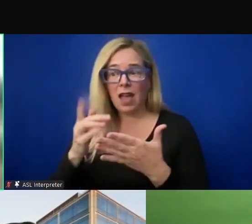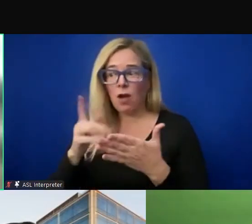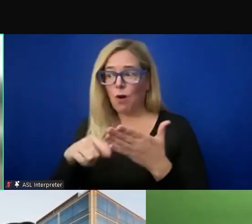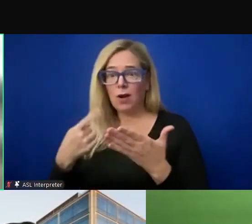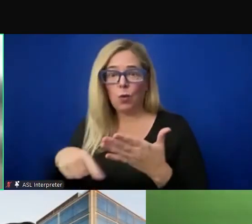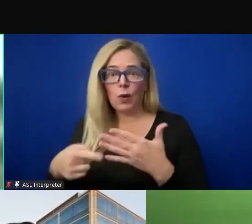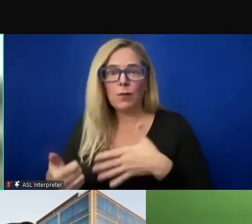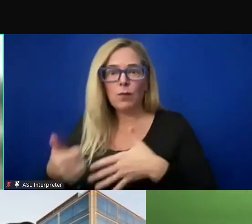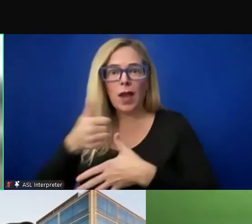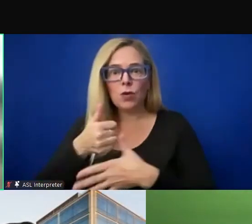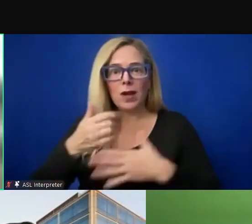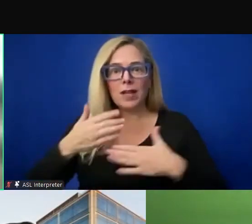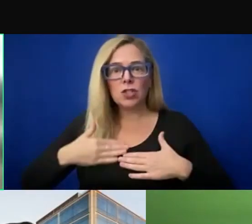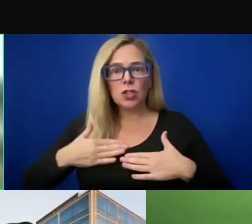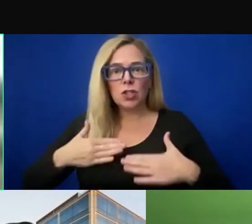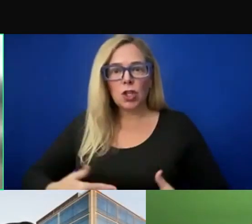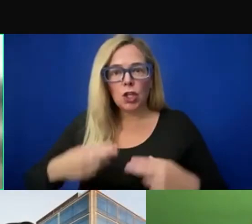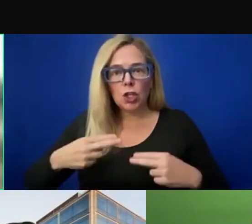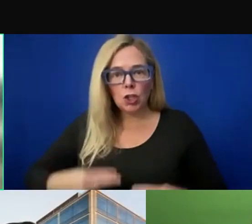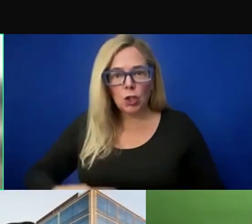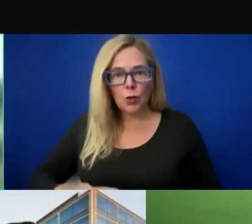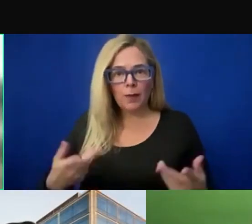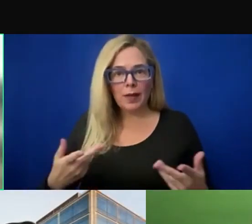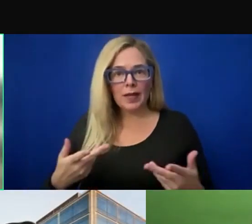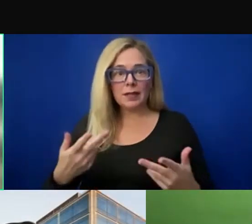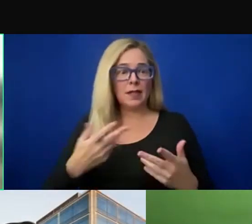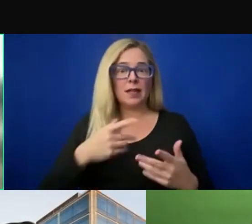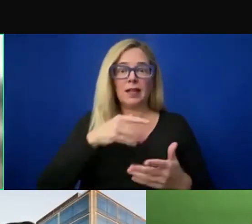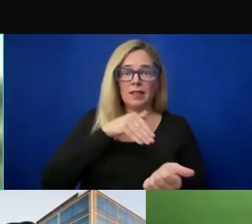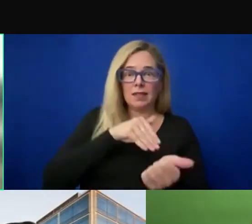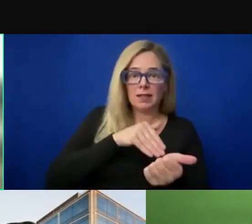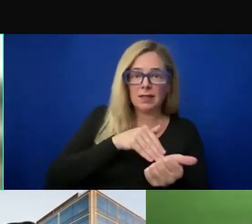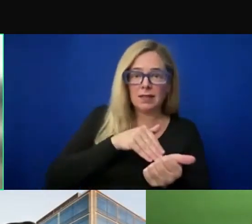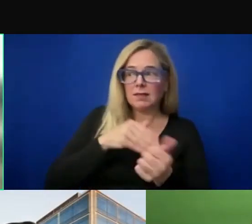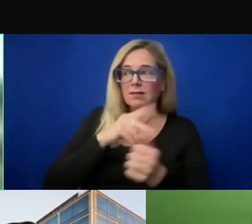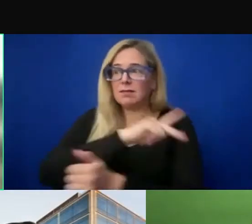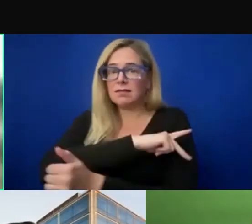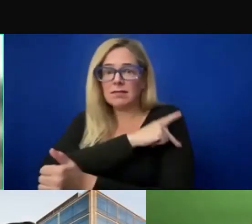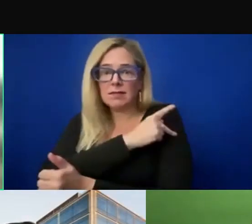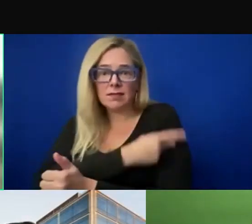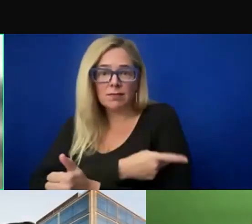The ones being served and the one serving, she spent nearly 25 years working in Silicon